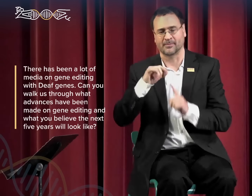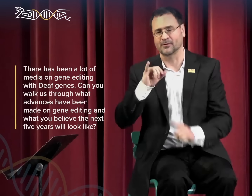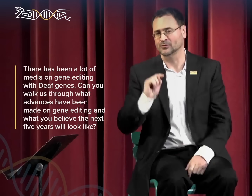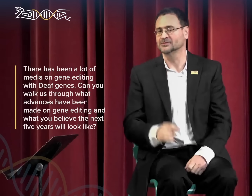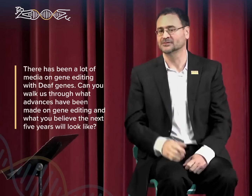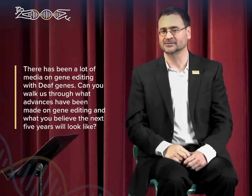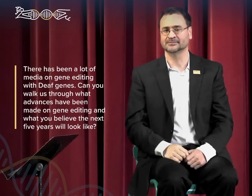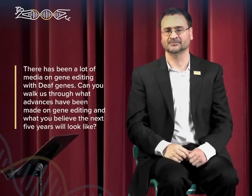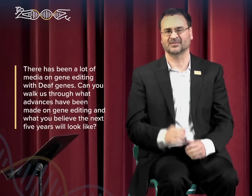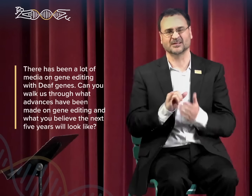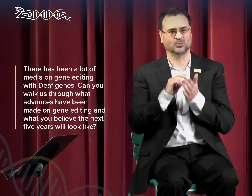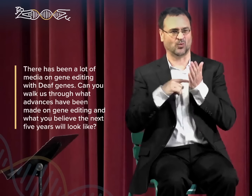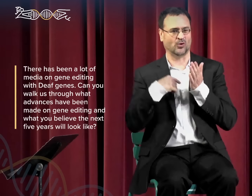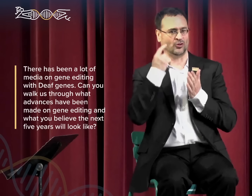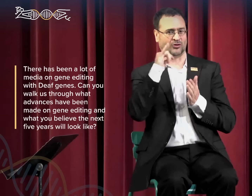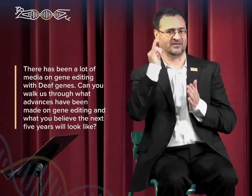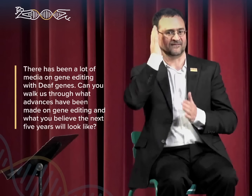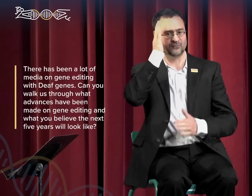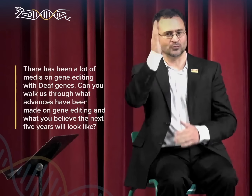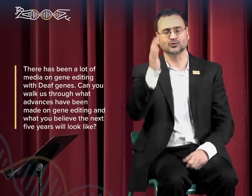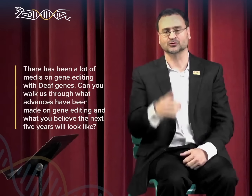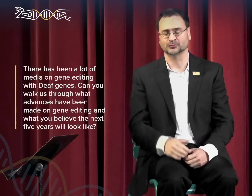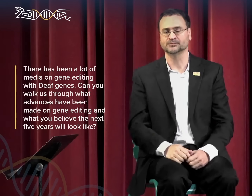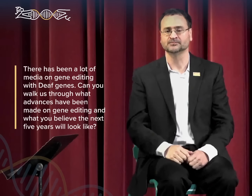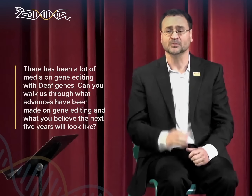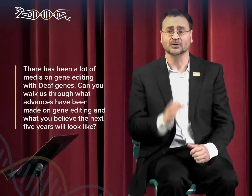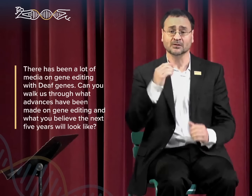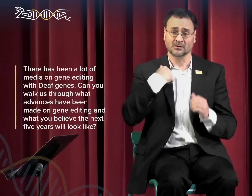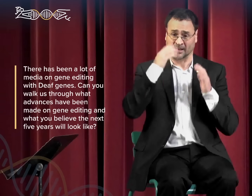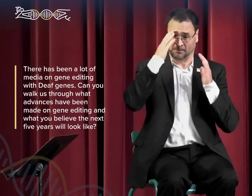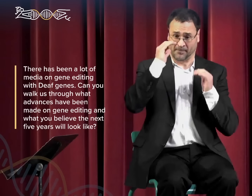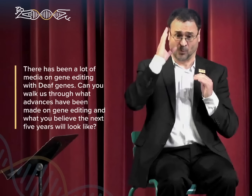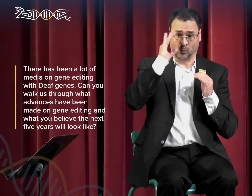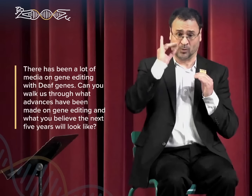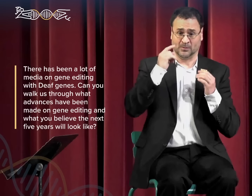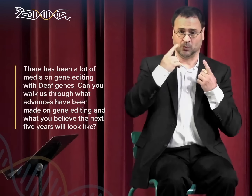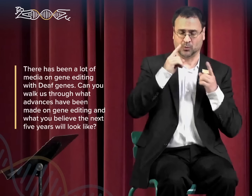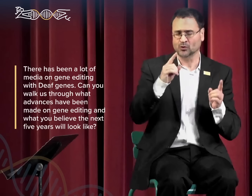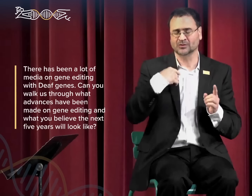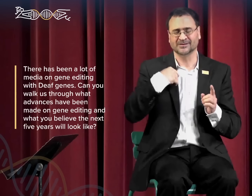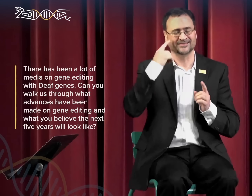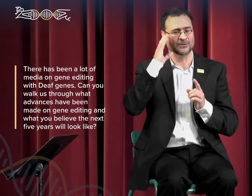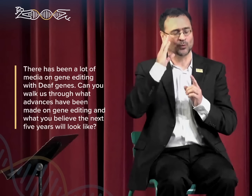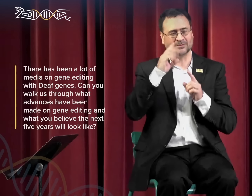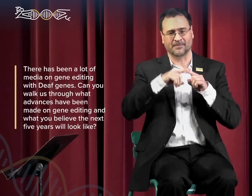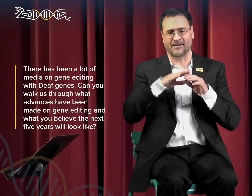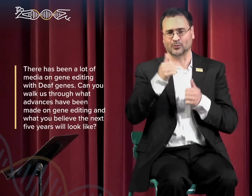I imagine you won't hear much more about it in the future it will become proprietary.